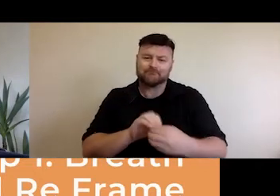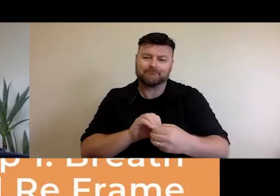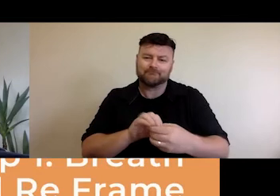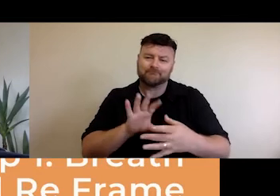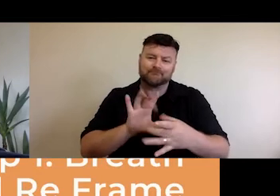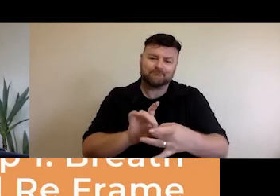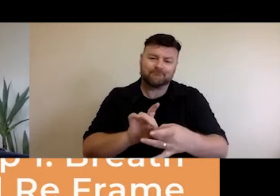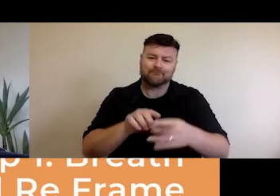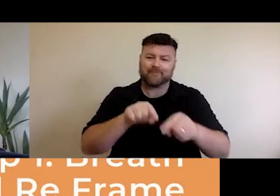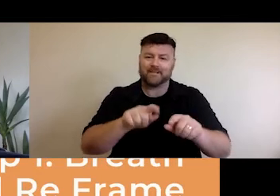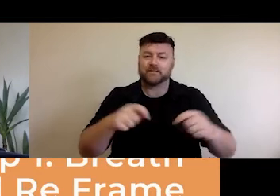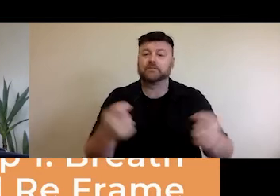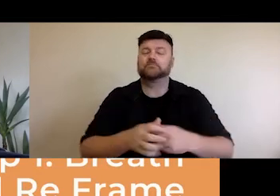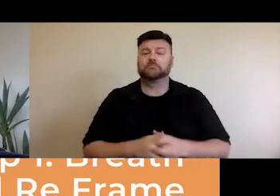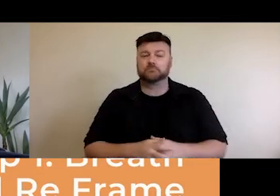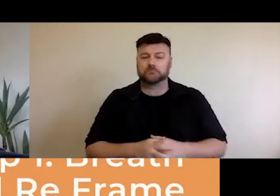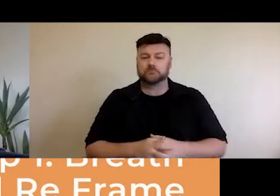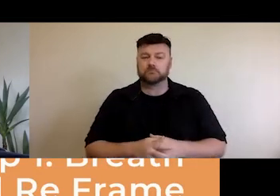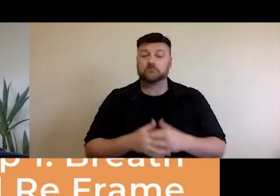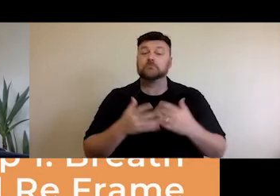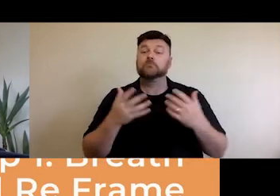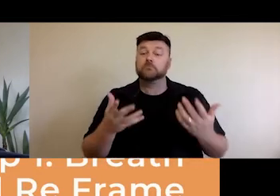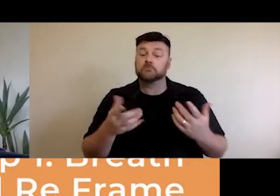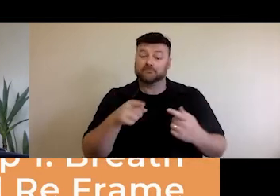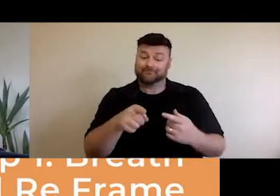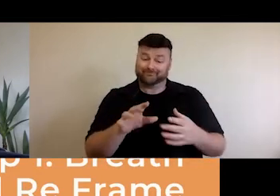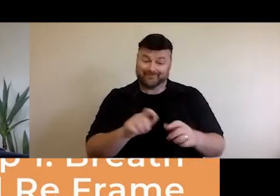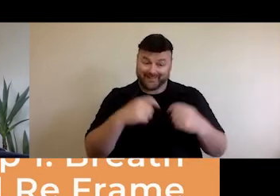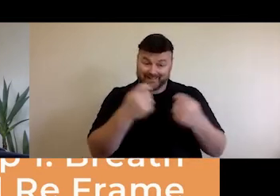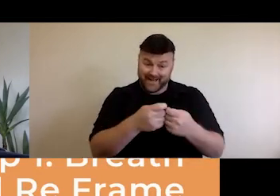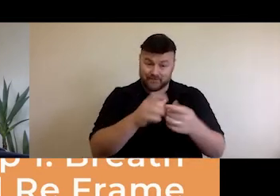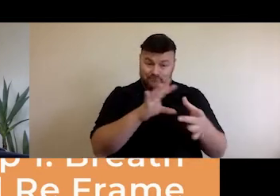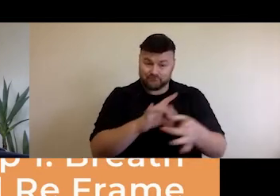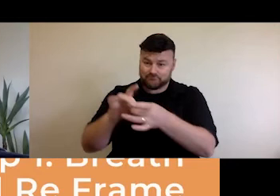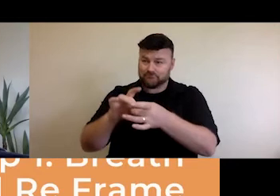And then finally - what can you do to deeply connect your team to the world around you?